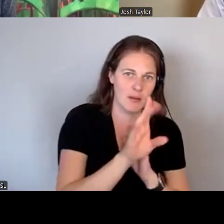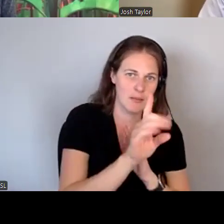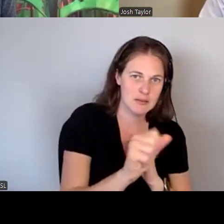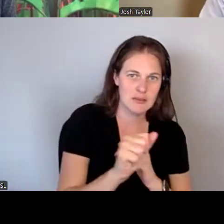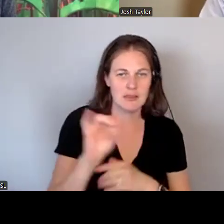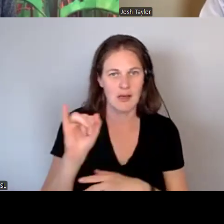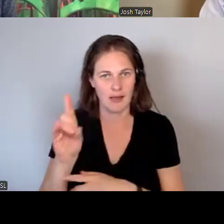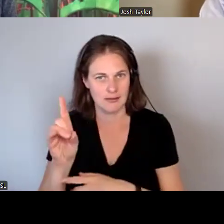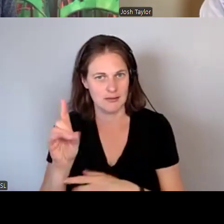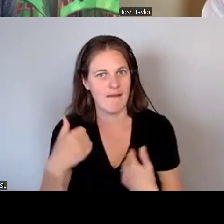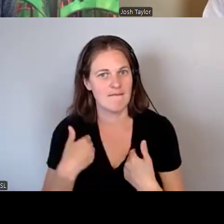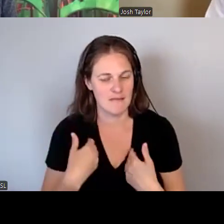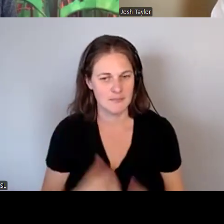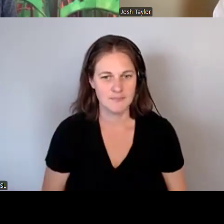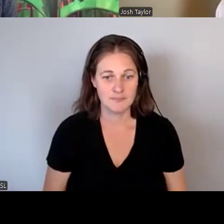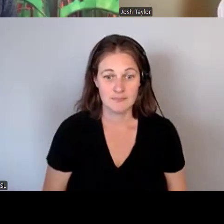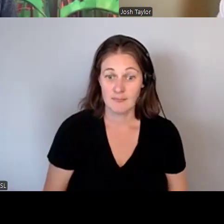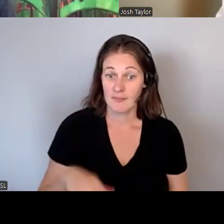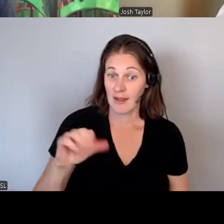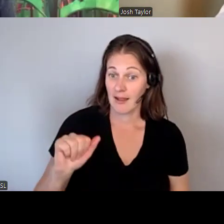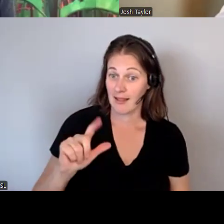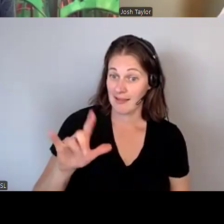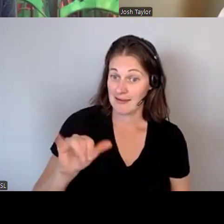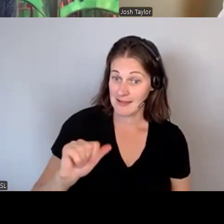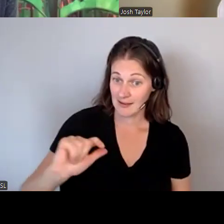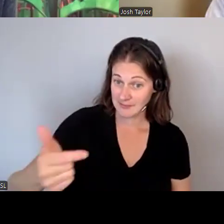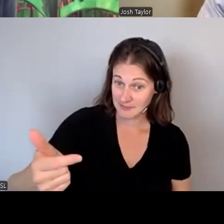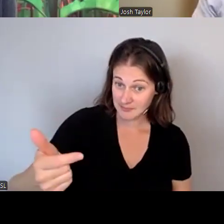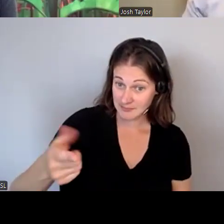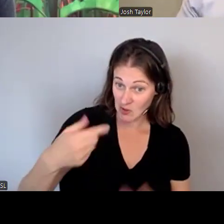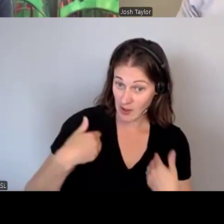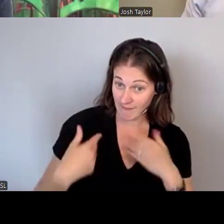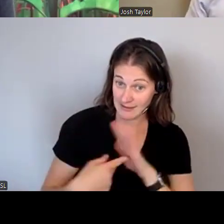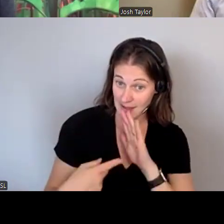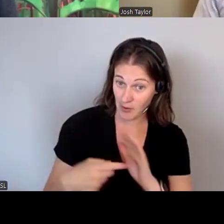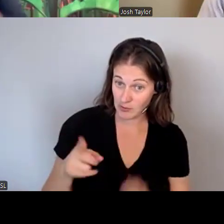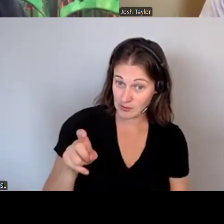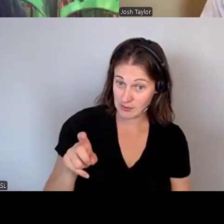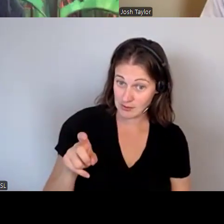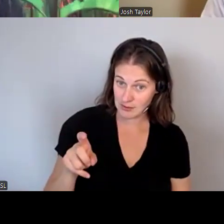Aliza, I bet you have some examples of this. Yeah, well, I think, I mean,